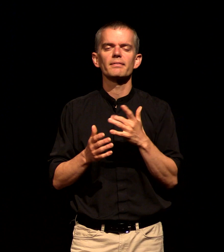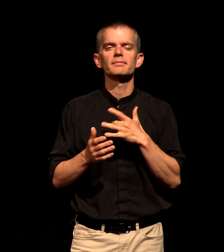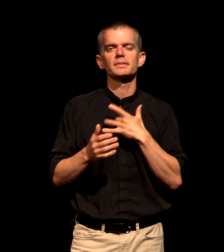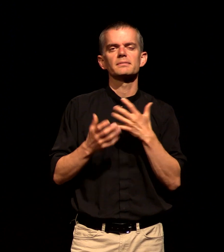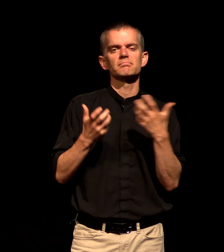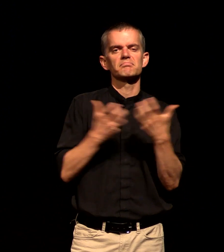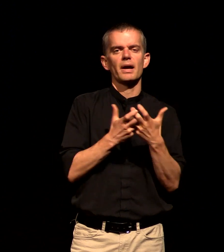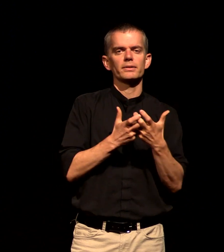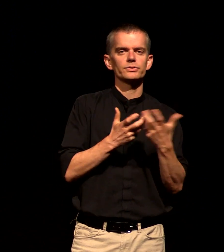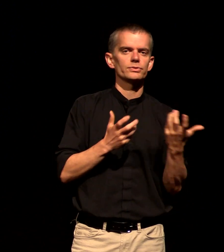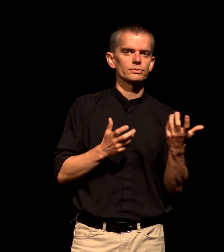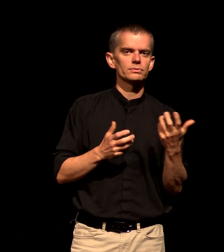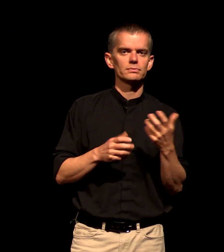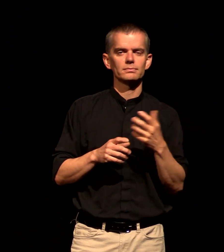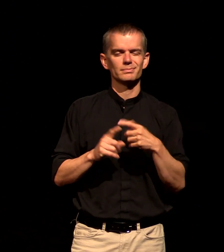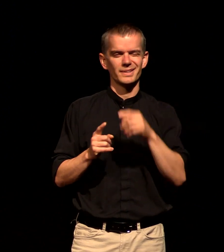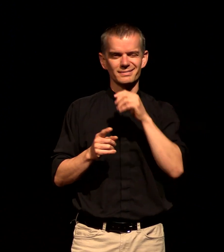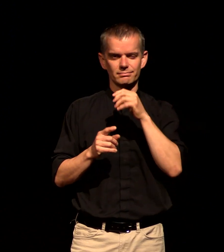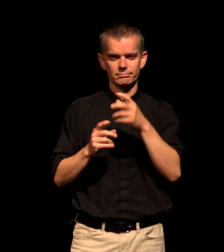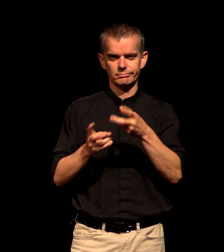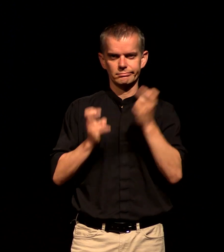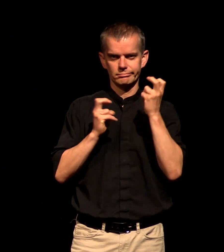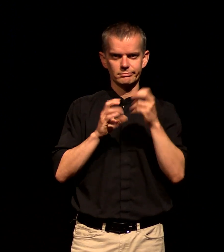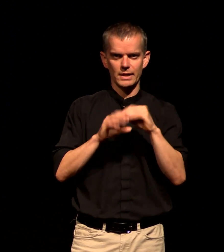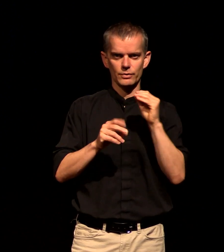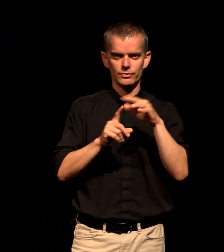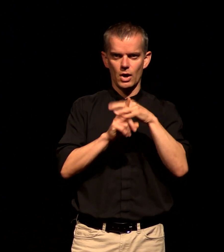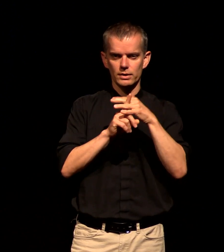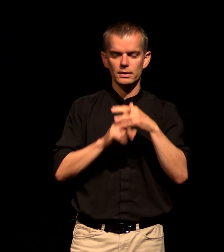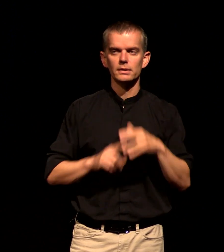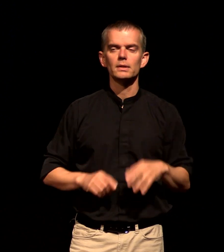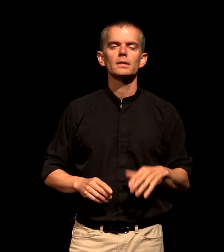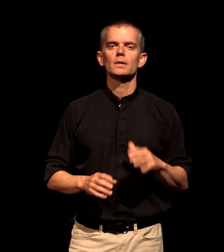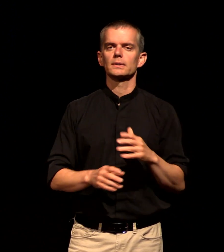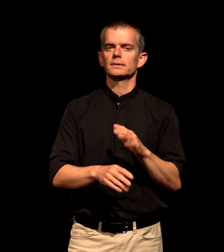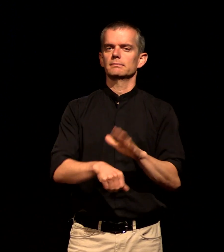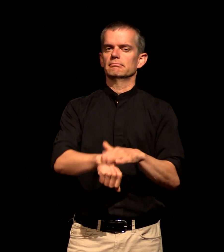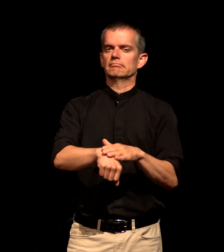may be getting in the way of a very healthy and necessary grief